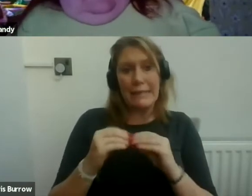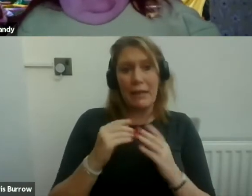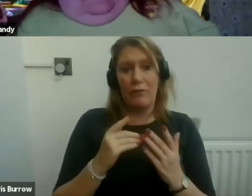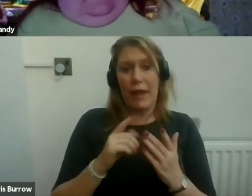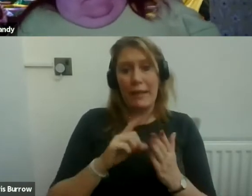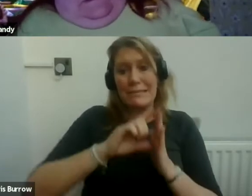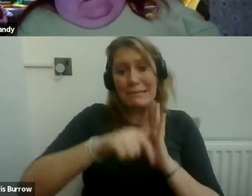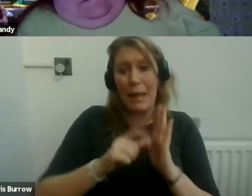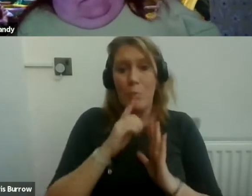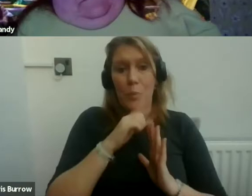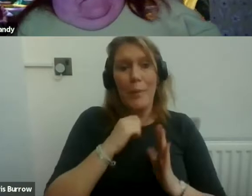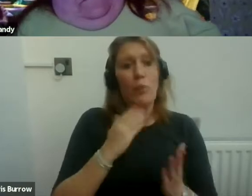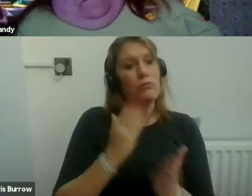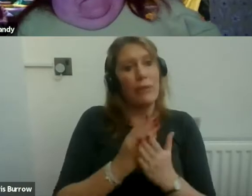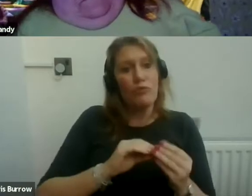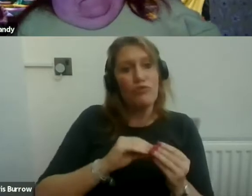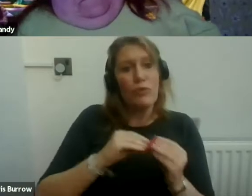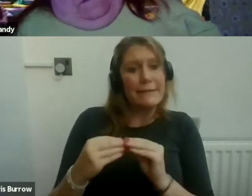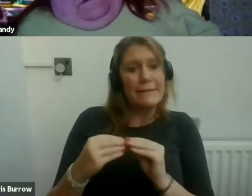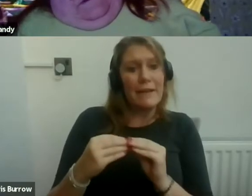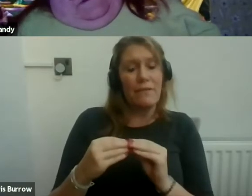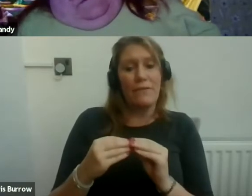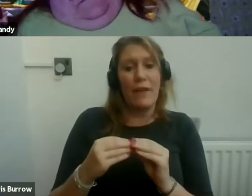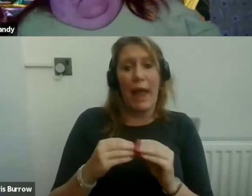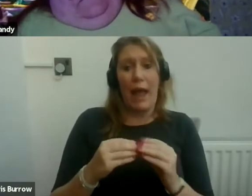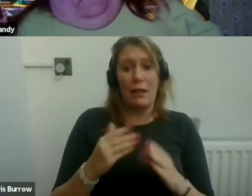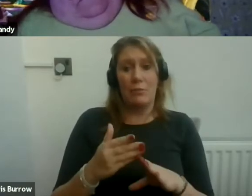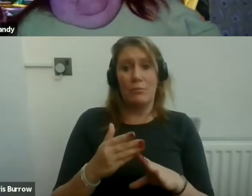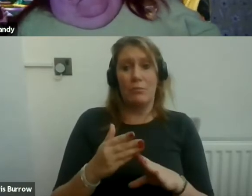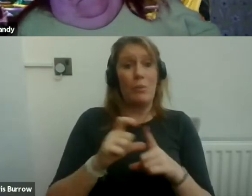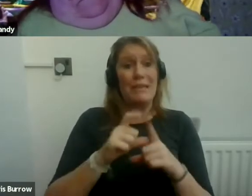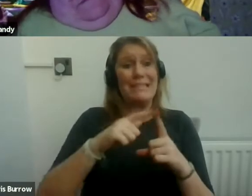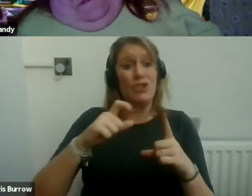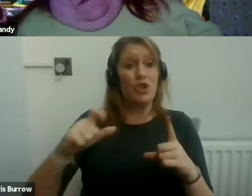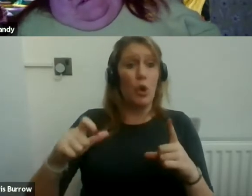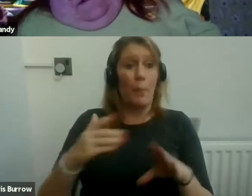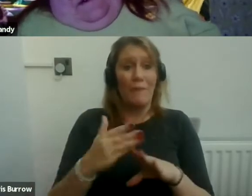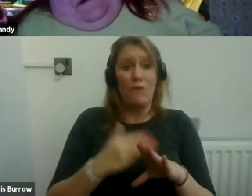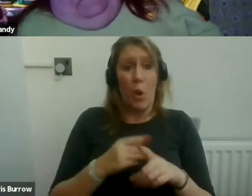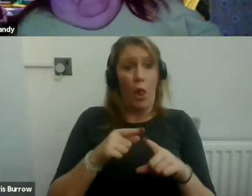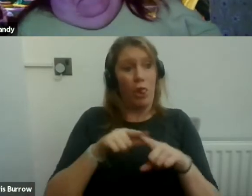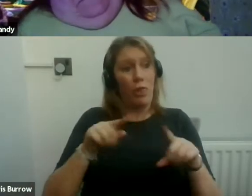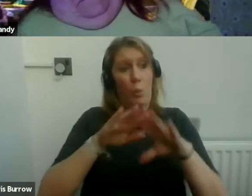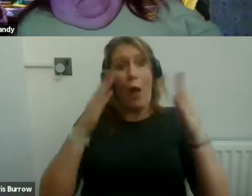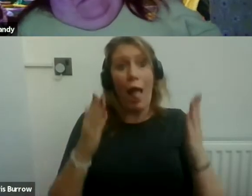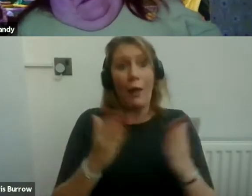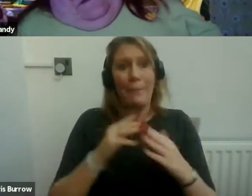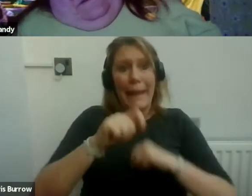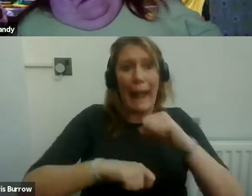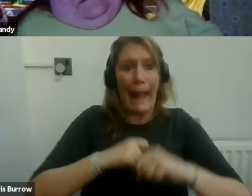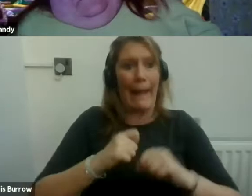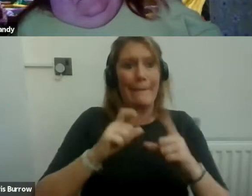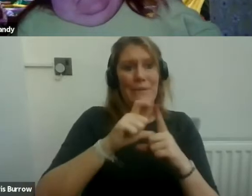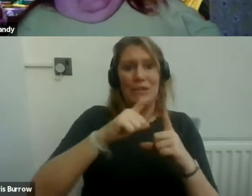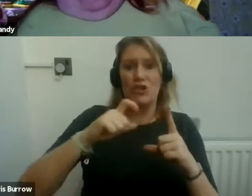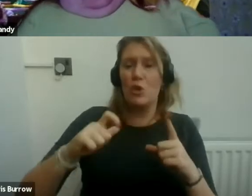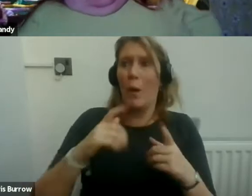And we were digital before anybody else was. And finding accessible ways to work.